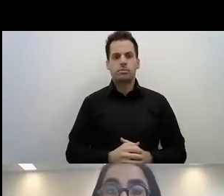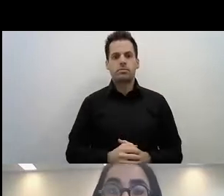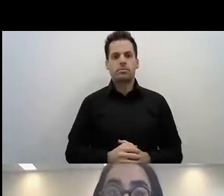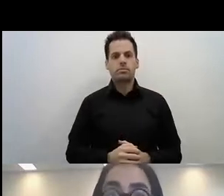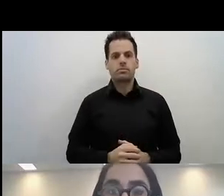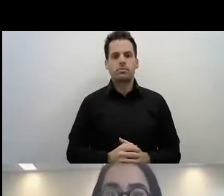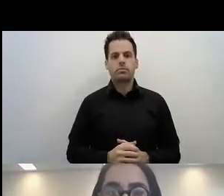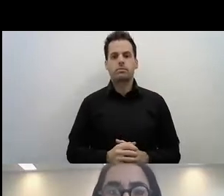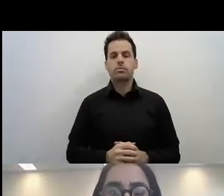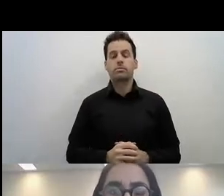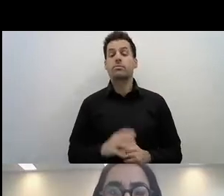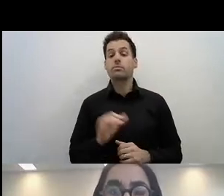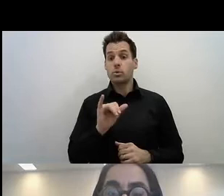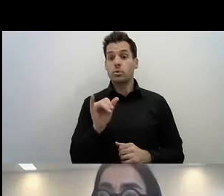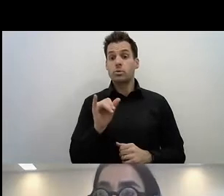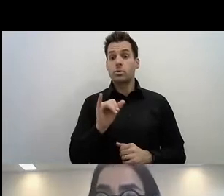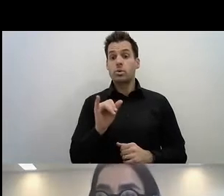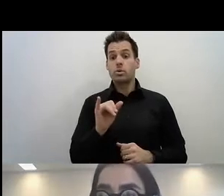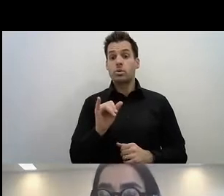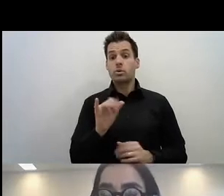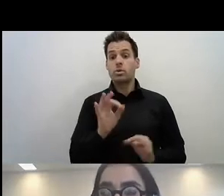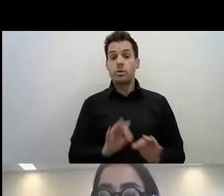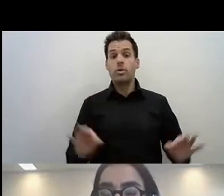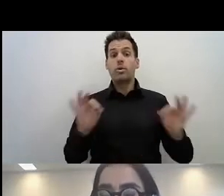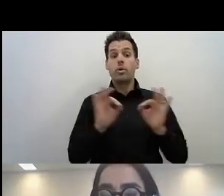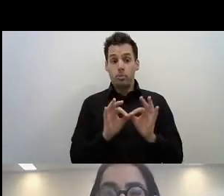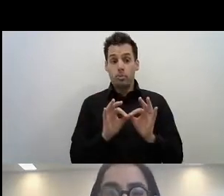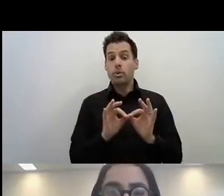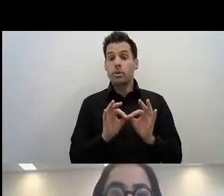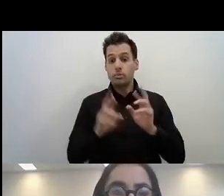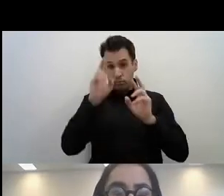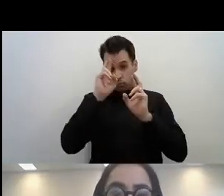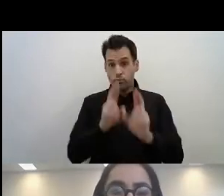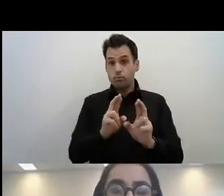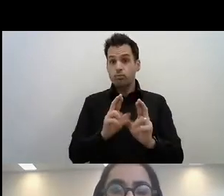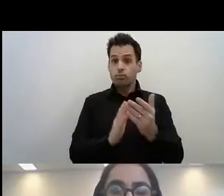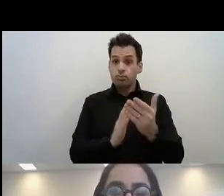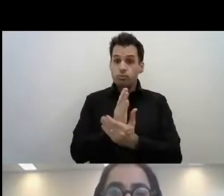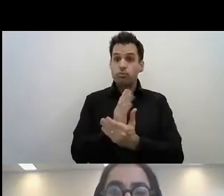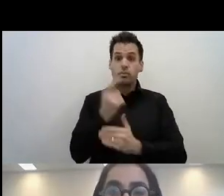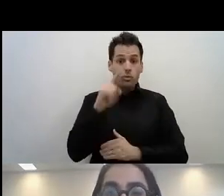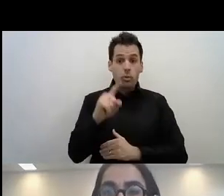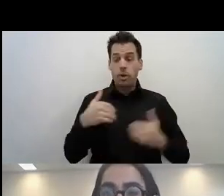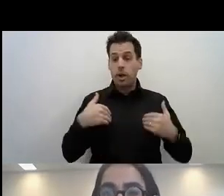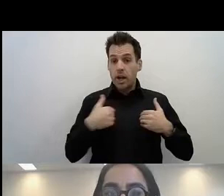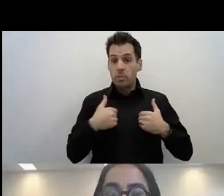to learn about our obligations to respect the rights of service animal users and how we maintain